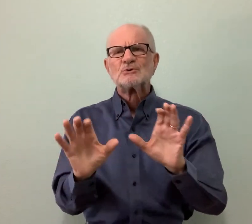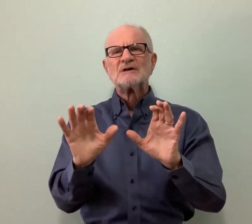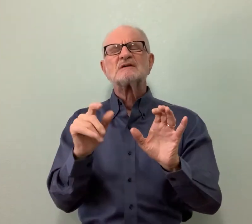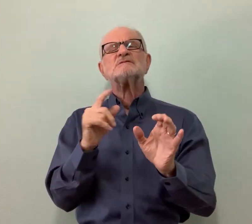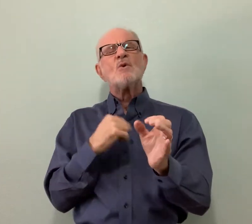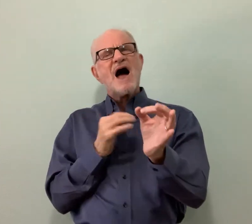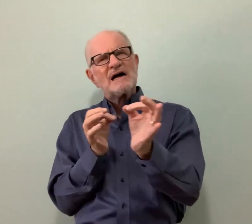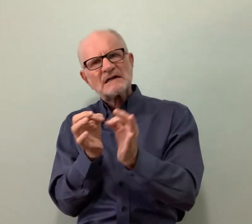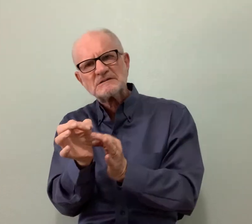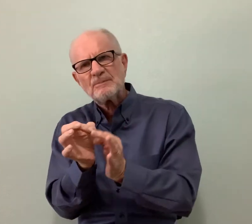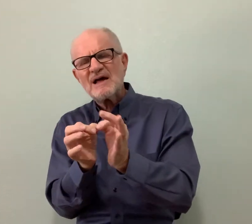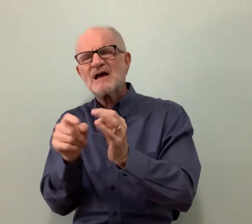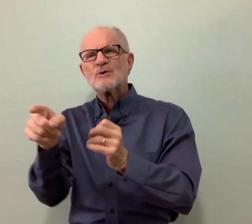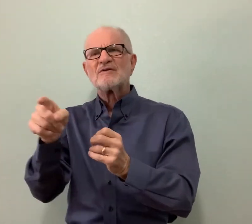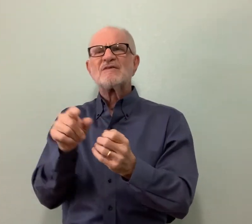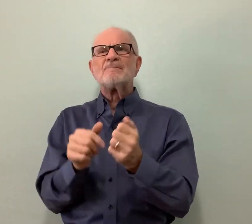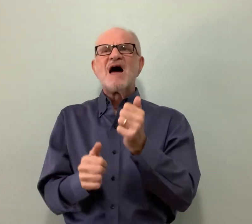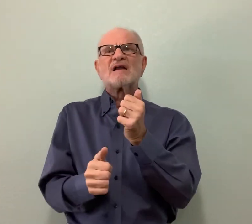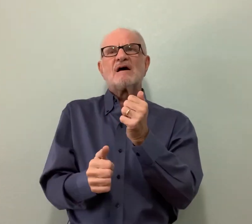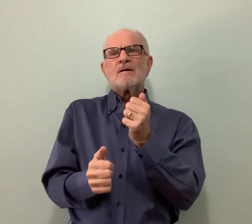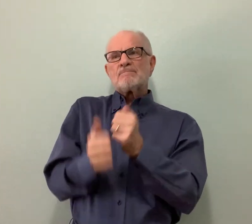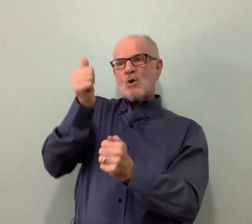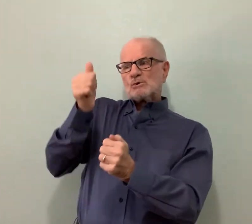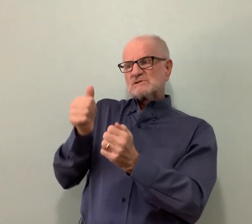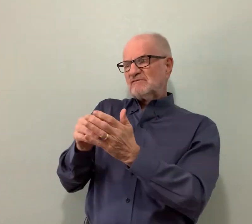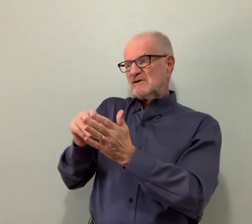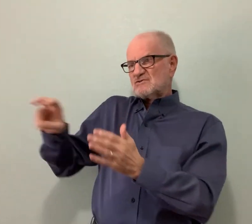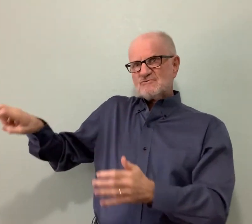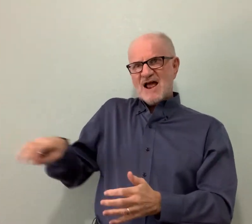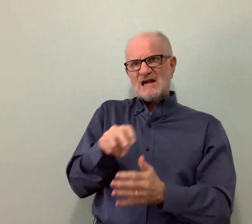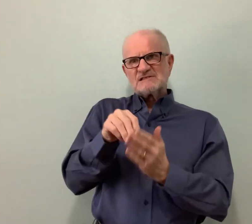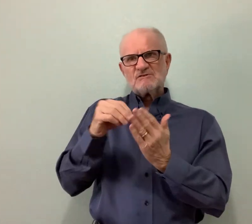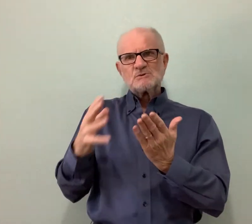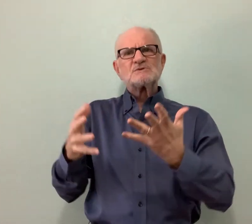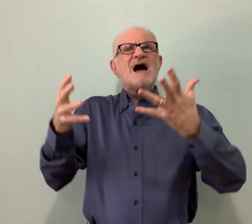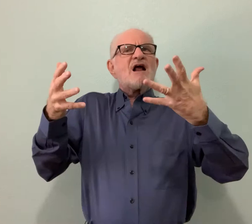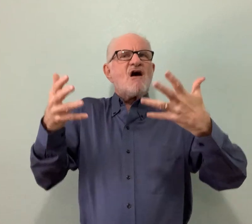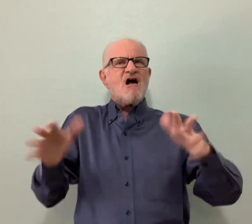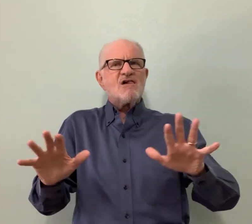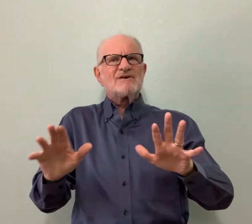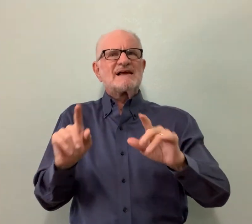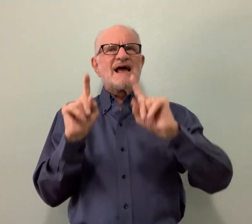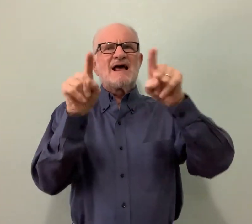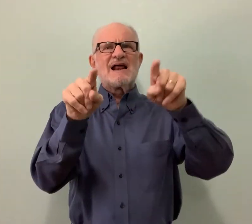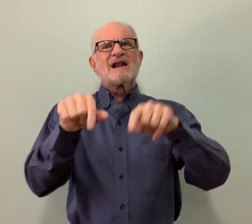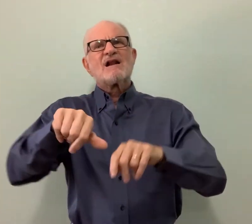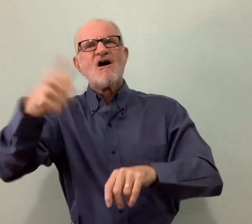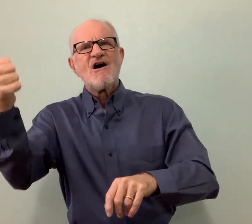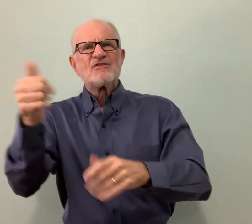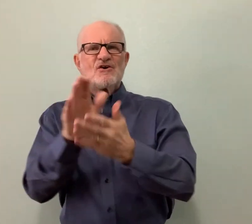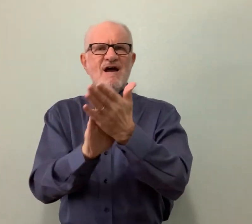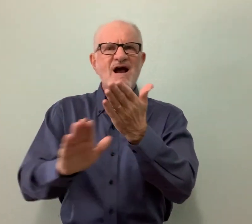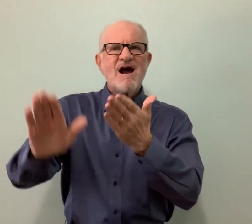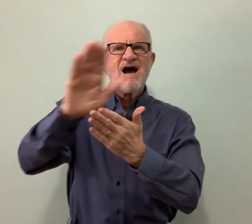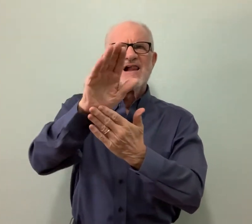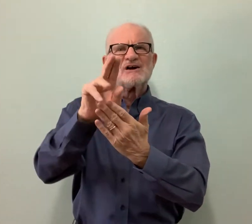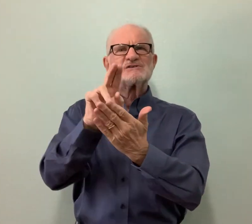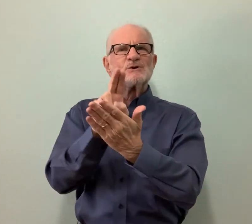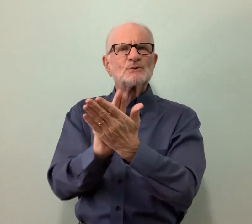I explained to them that most of our transfer students had already attended other colleges or universities,